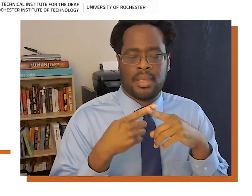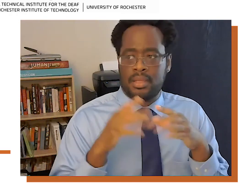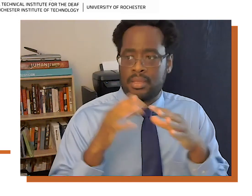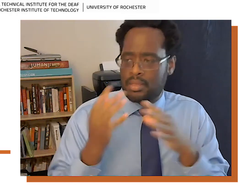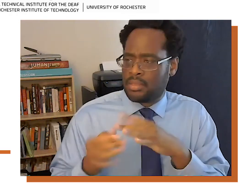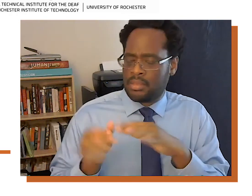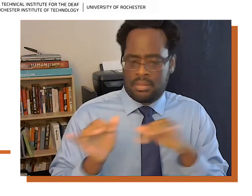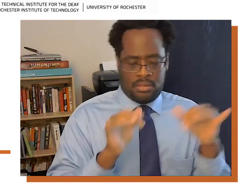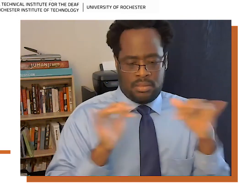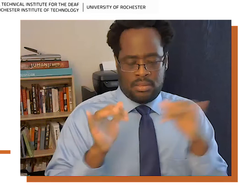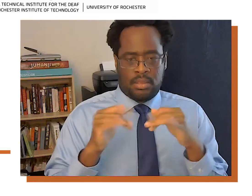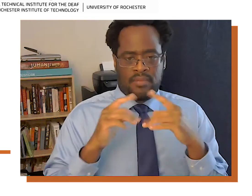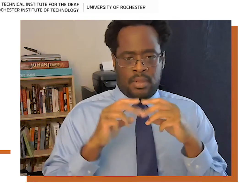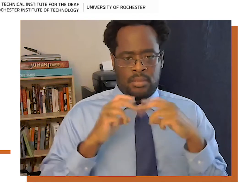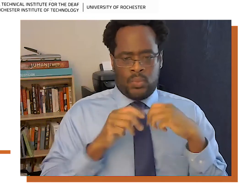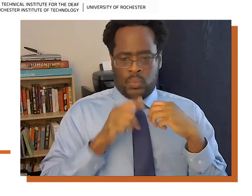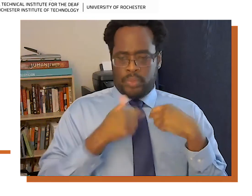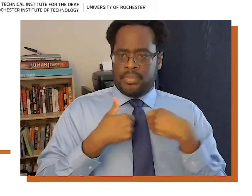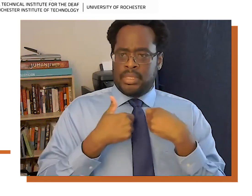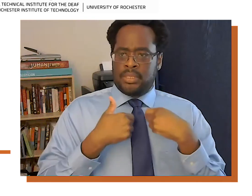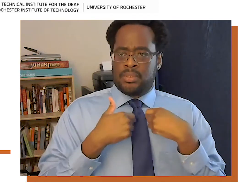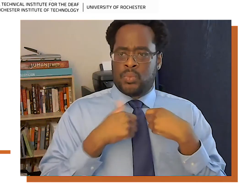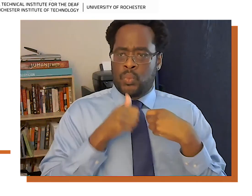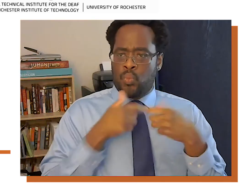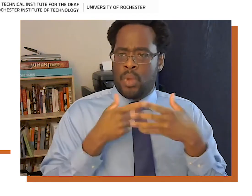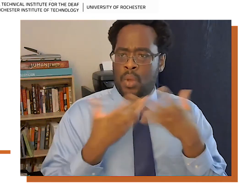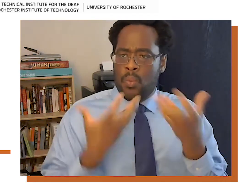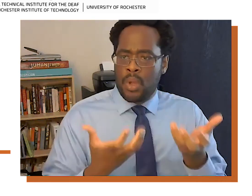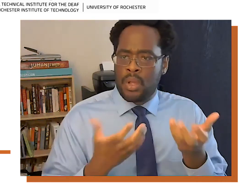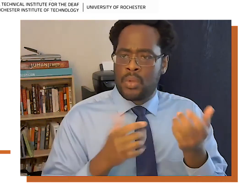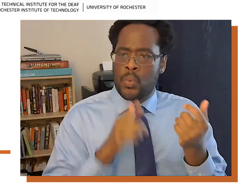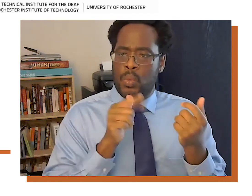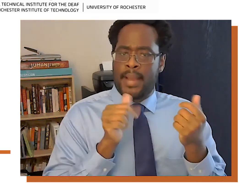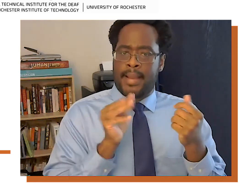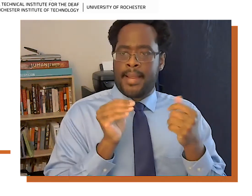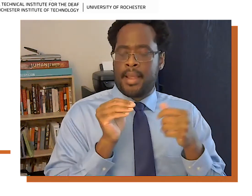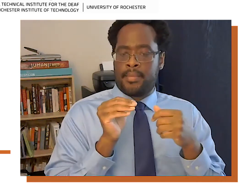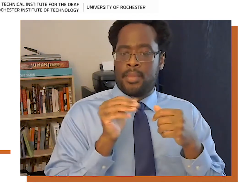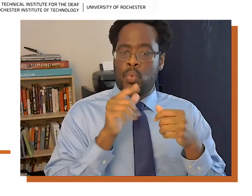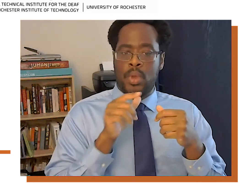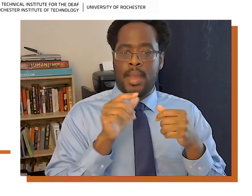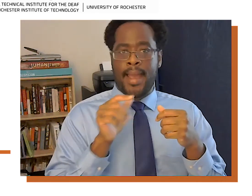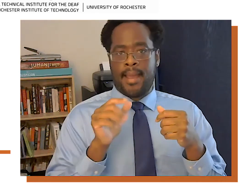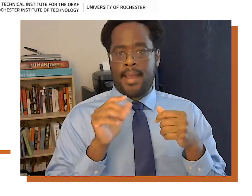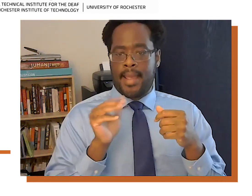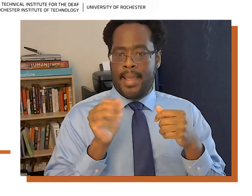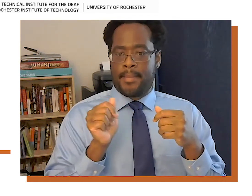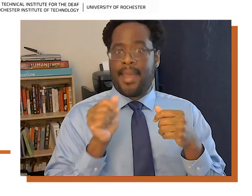I just wanted to do it to prove them wrong, but at this time, I took some time to look at myself and think about what I really wanted